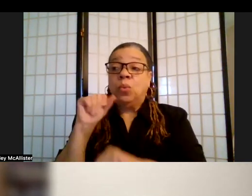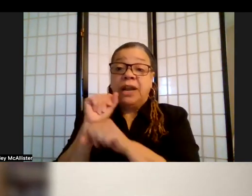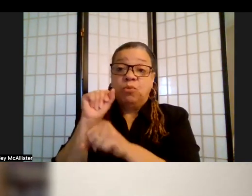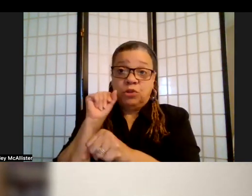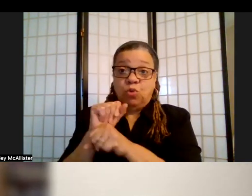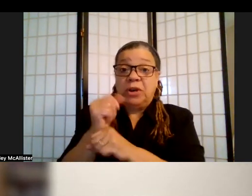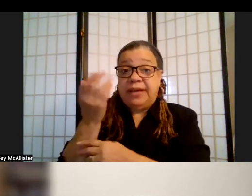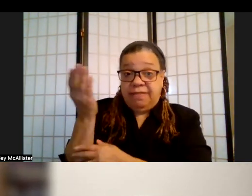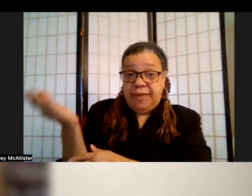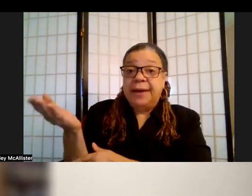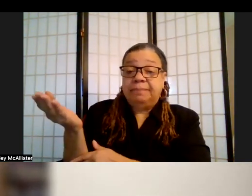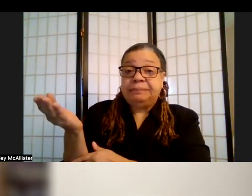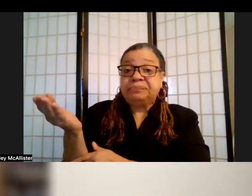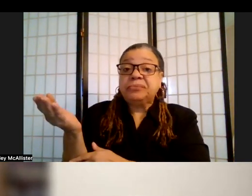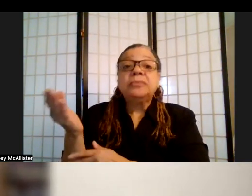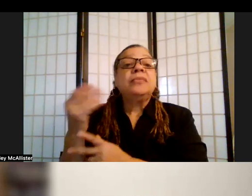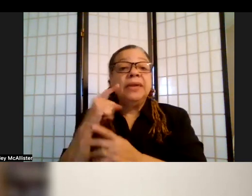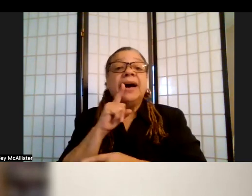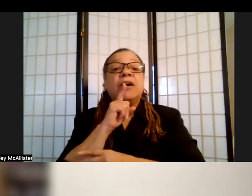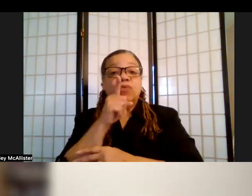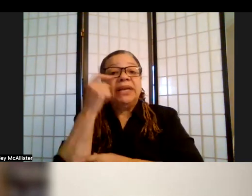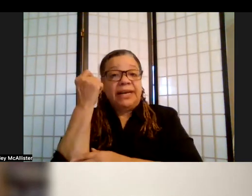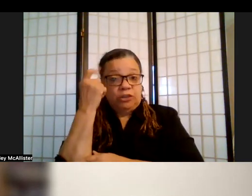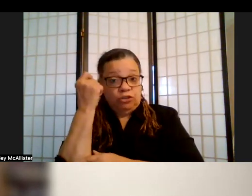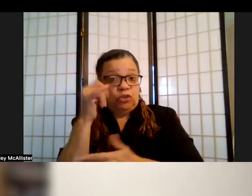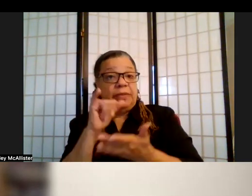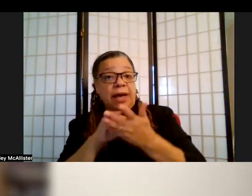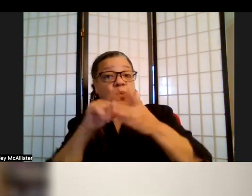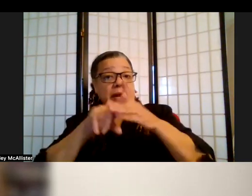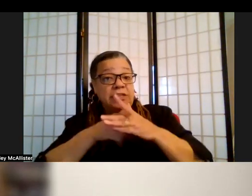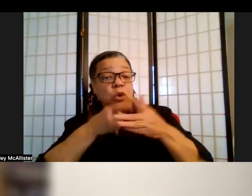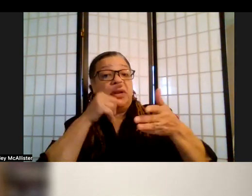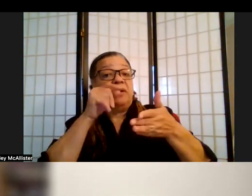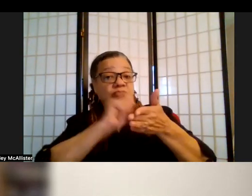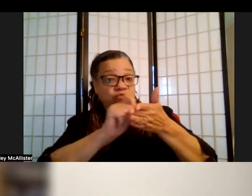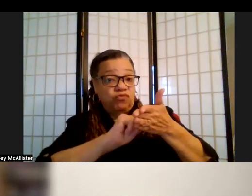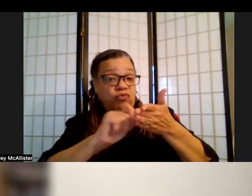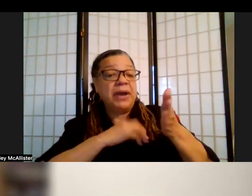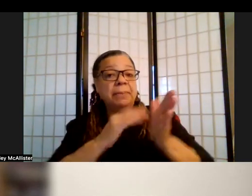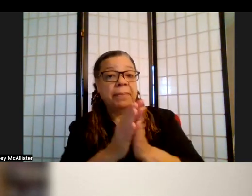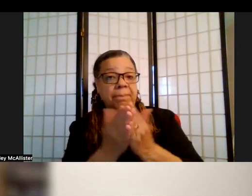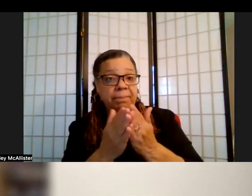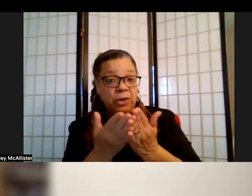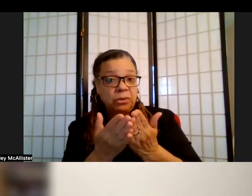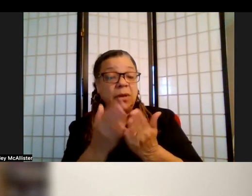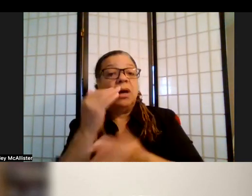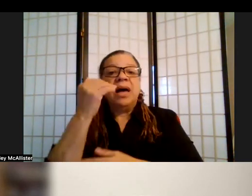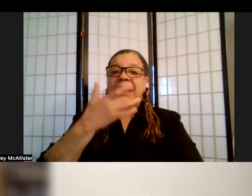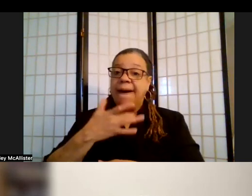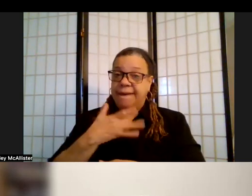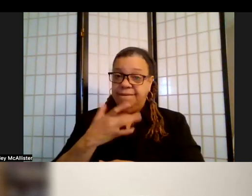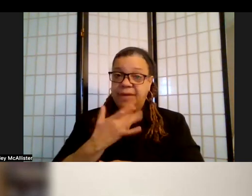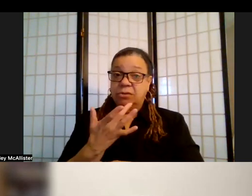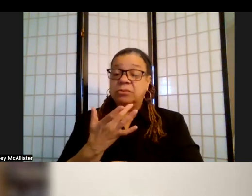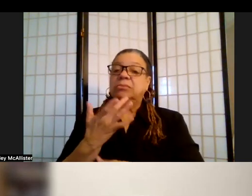yeah, while I was initially starting, because I, I know, and I felt, that it is often the fact